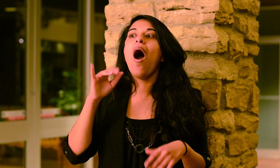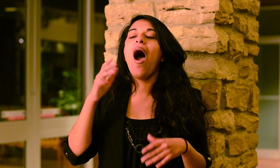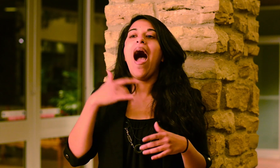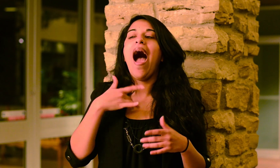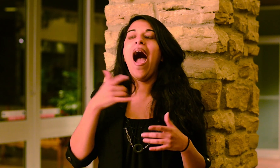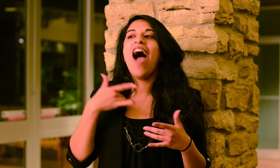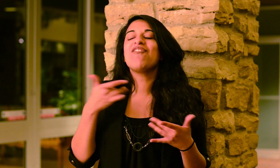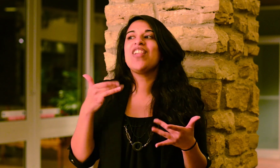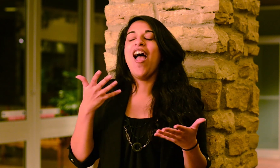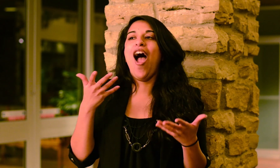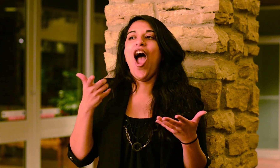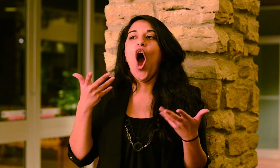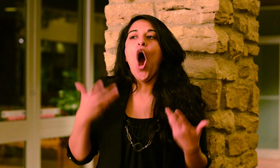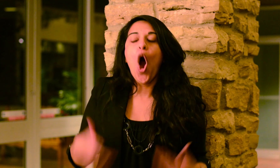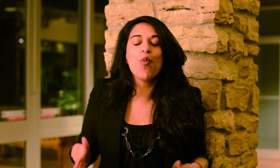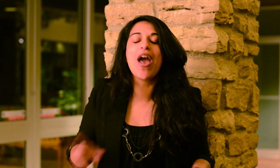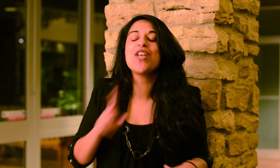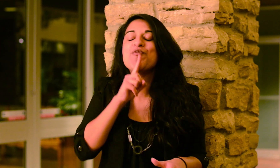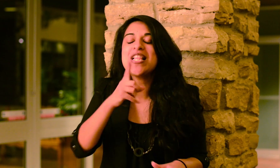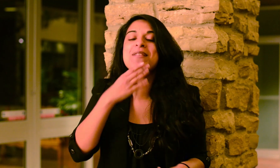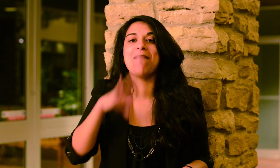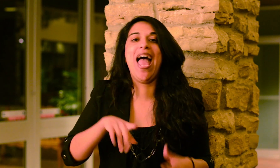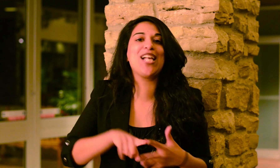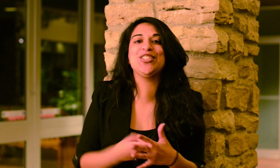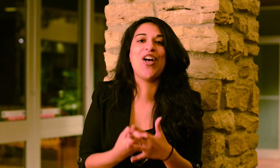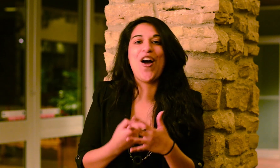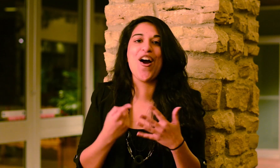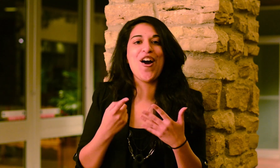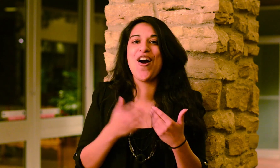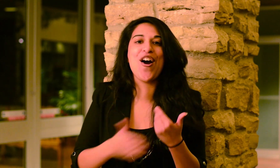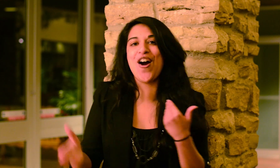I felt like they really started the meeting badly.